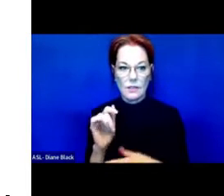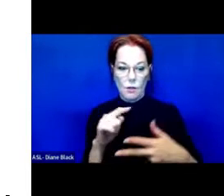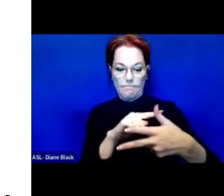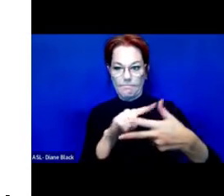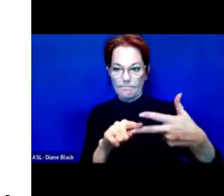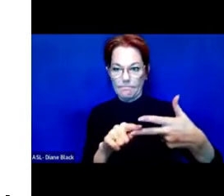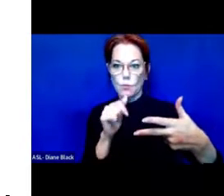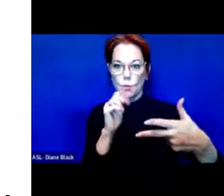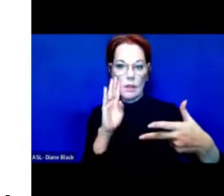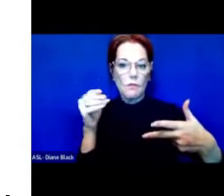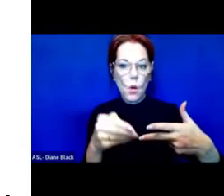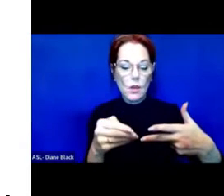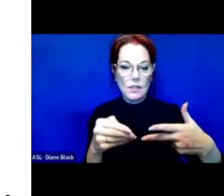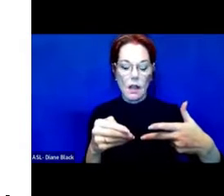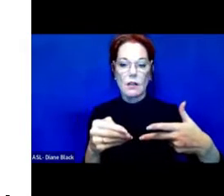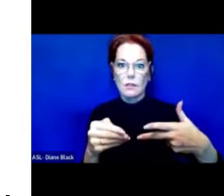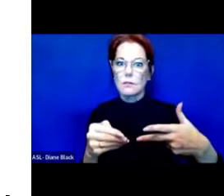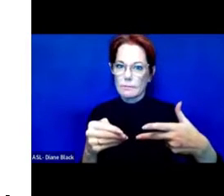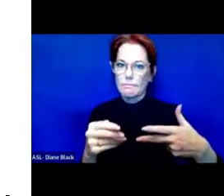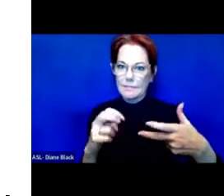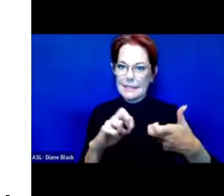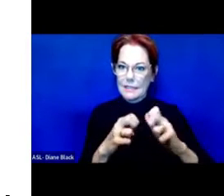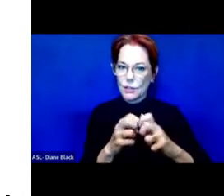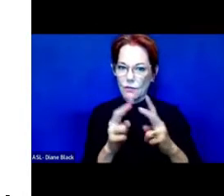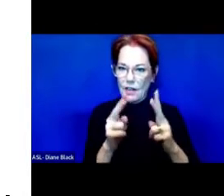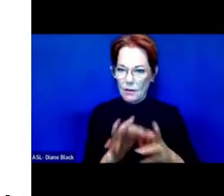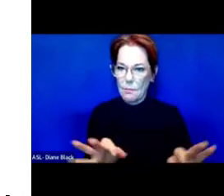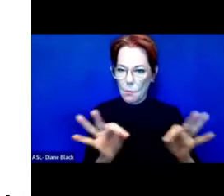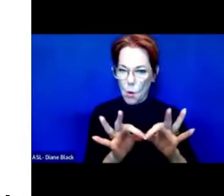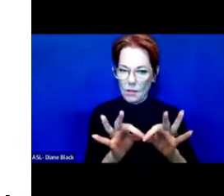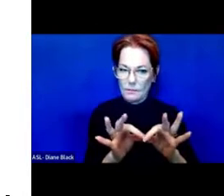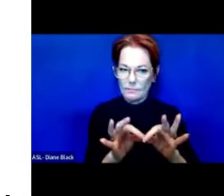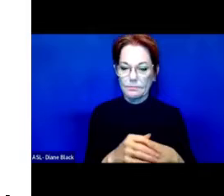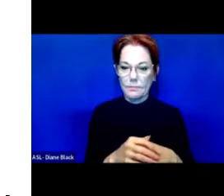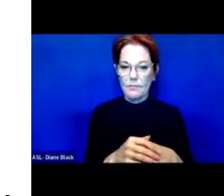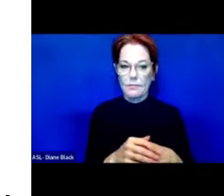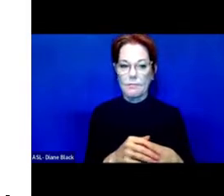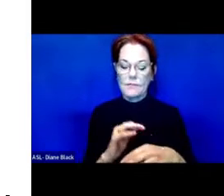on just drawing attention to the importance of the issue, and setting the stage for the recommendations that we